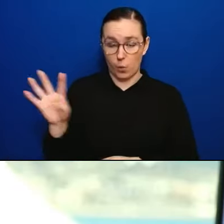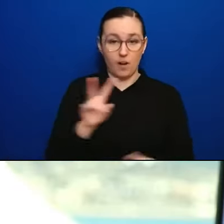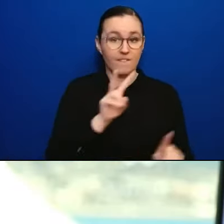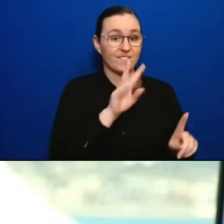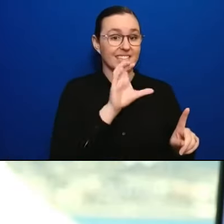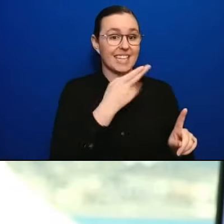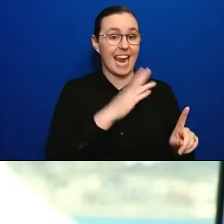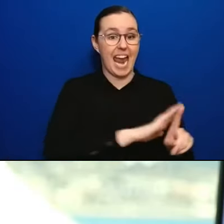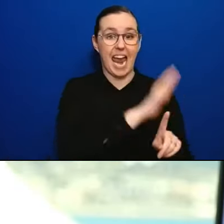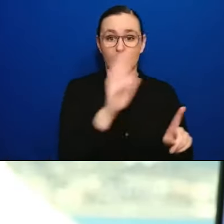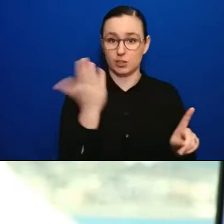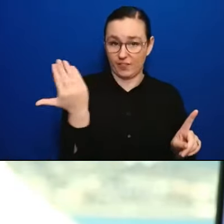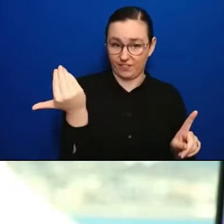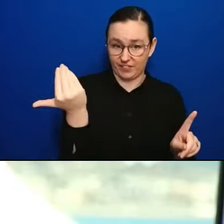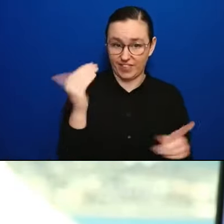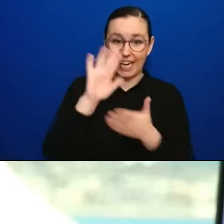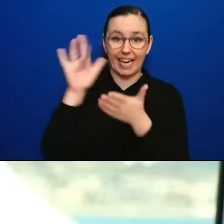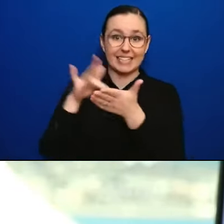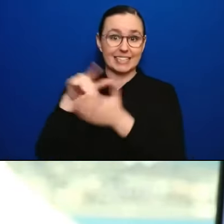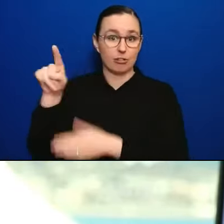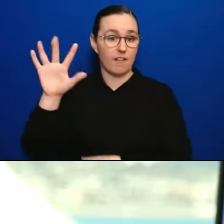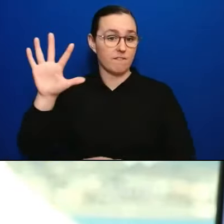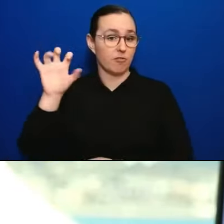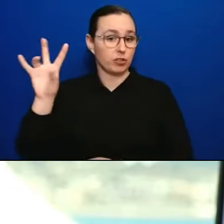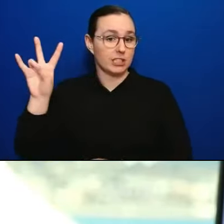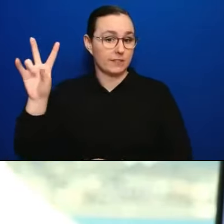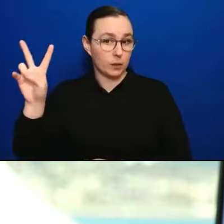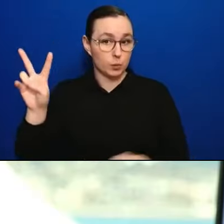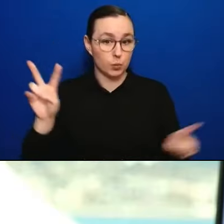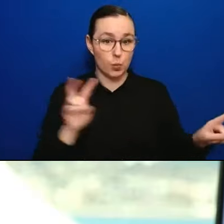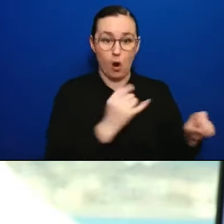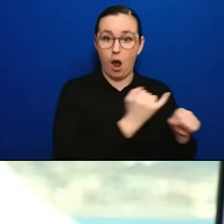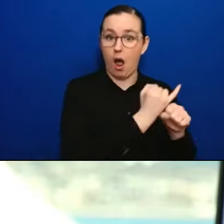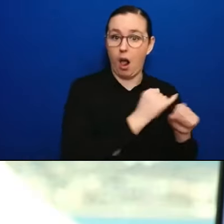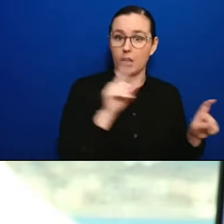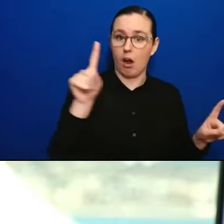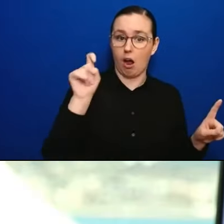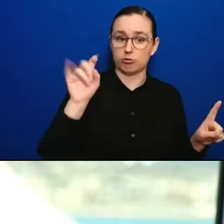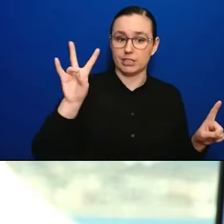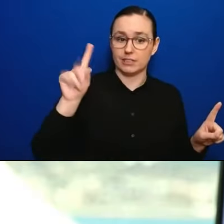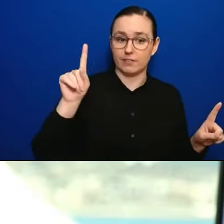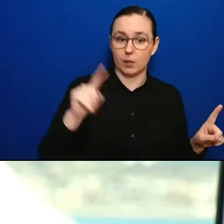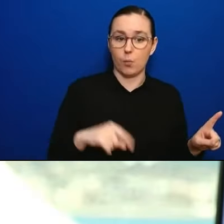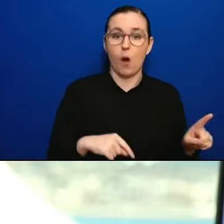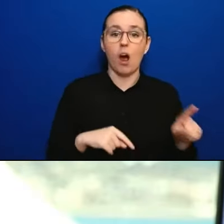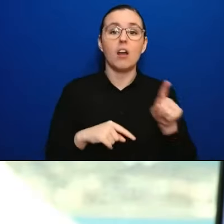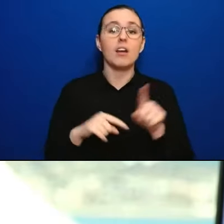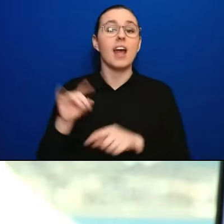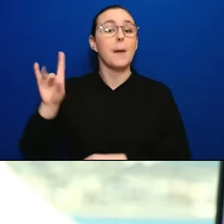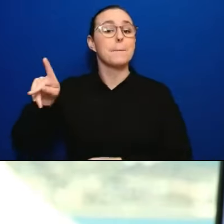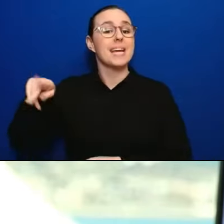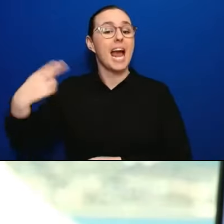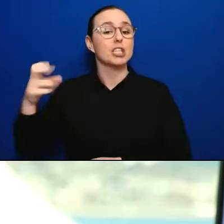scheduled surgeries that's 104 in Fraser health 15 van koovr